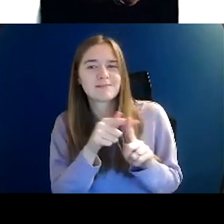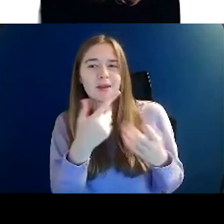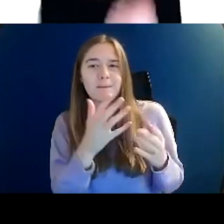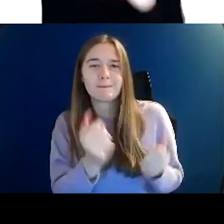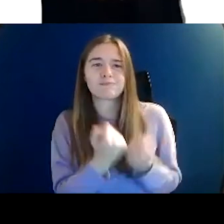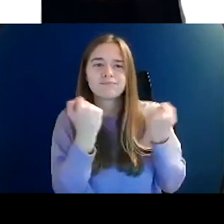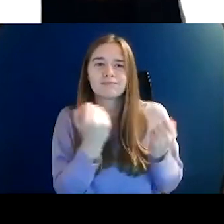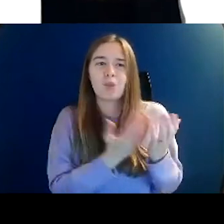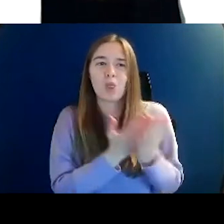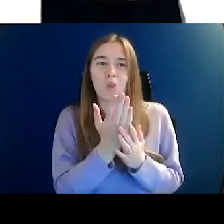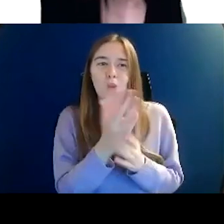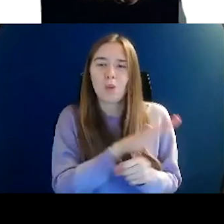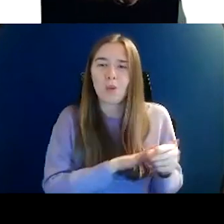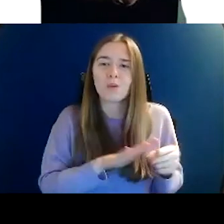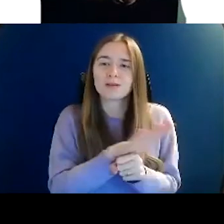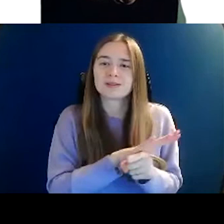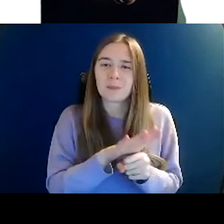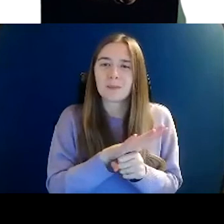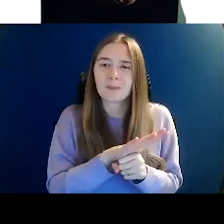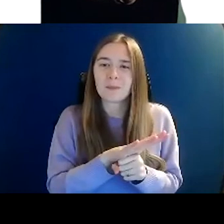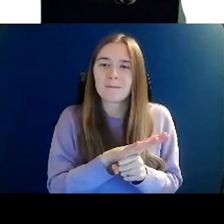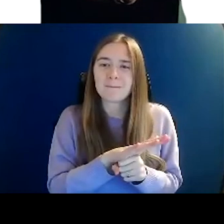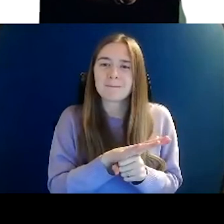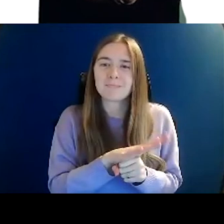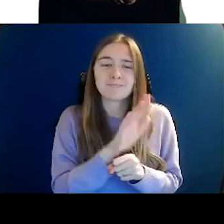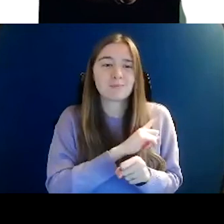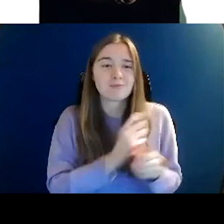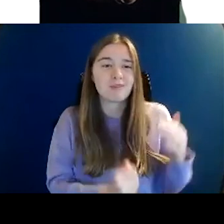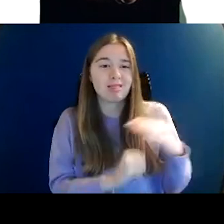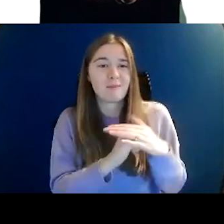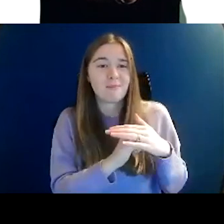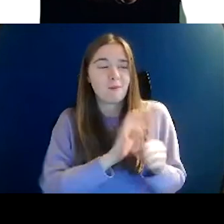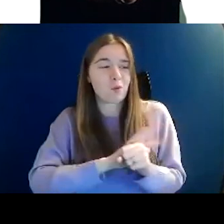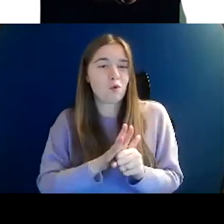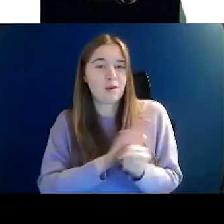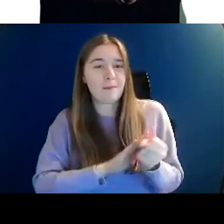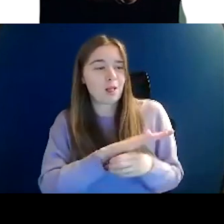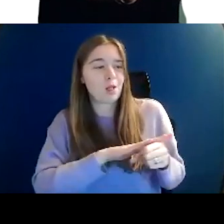through the kind of localism that was the limit of COVID-19 has really kind of helped,